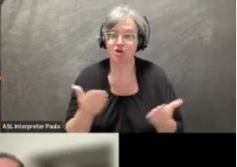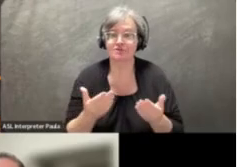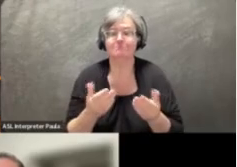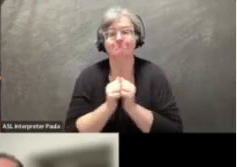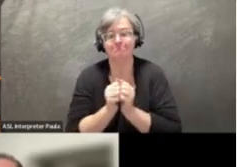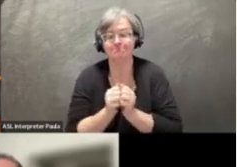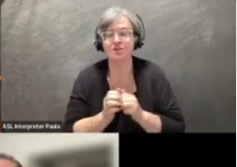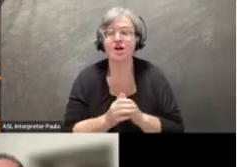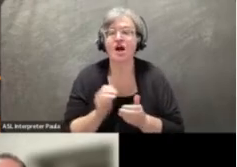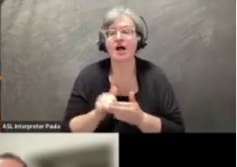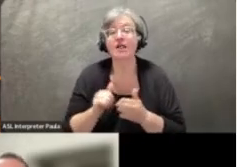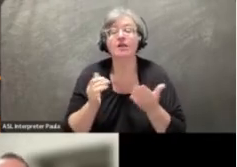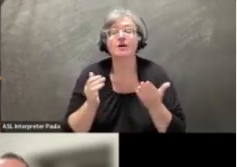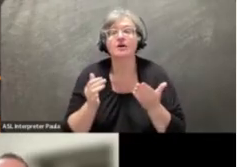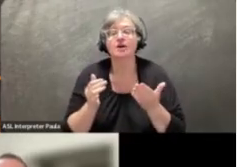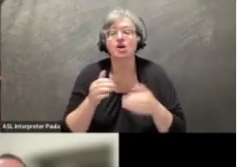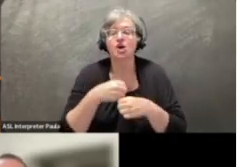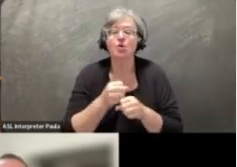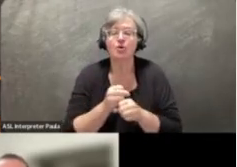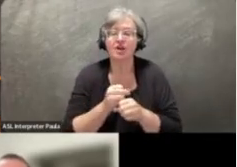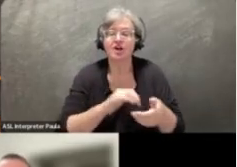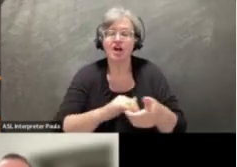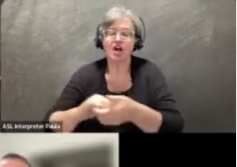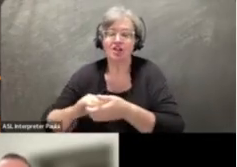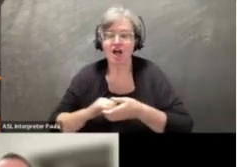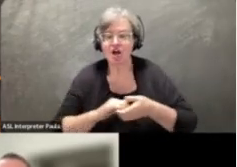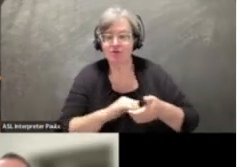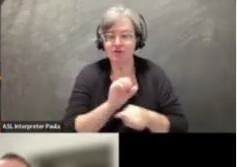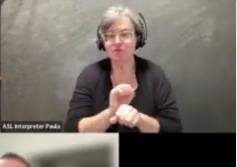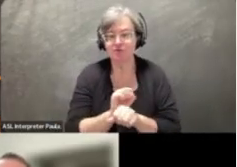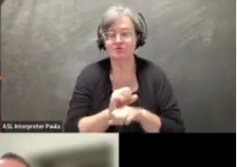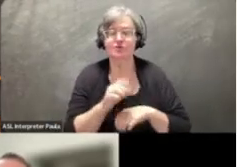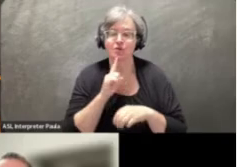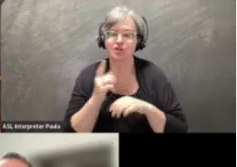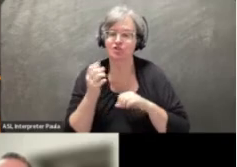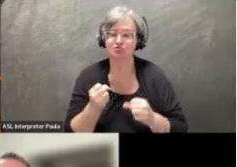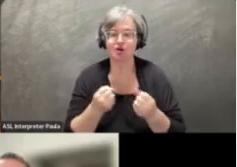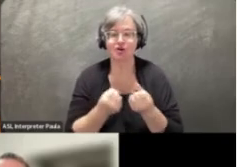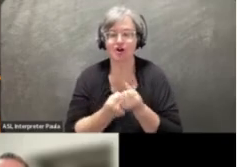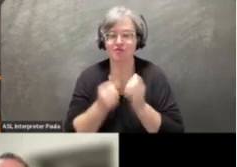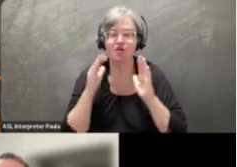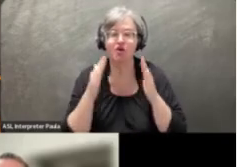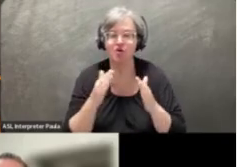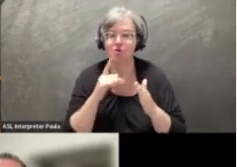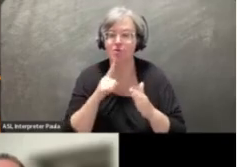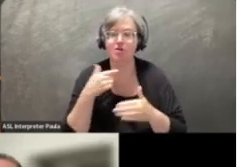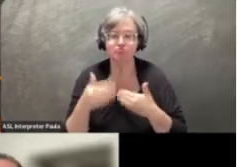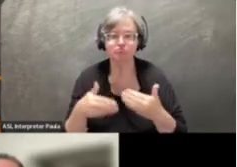decided and created this collaborative effort that was a strong advocacy focus to really move things forward. And when